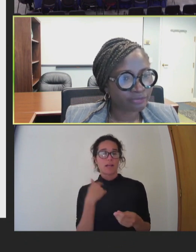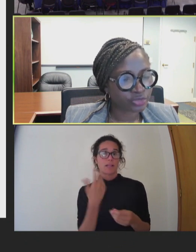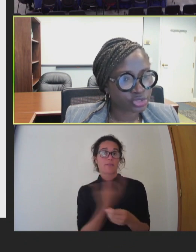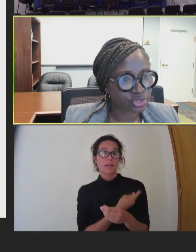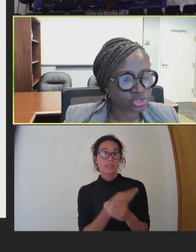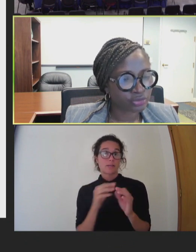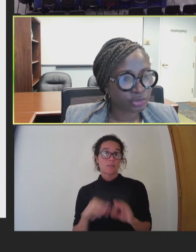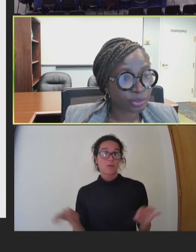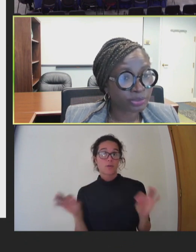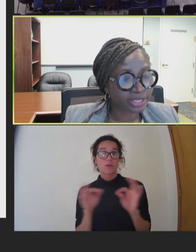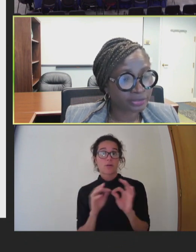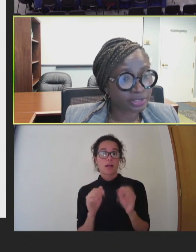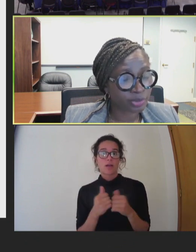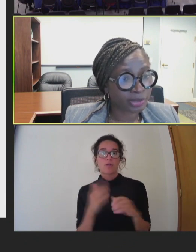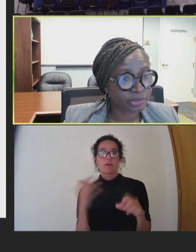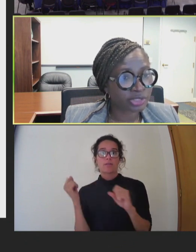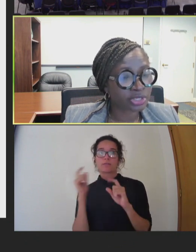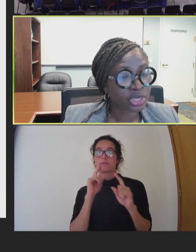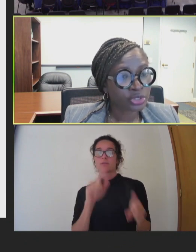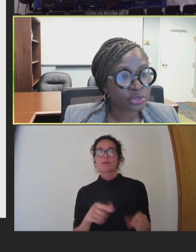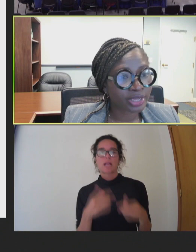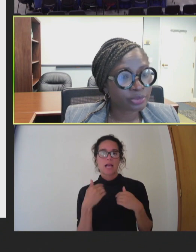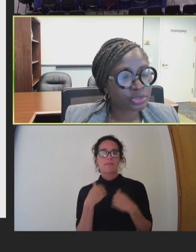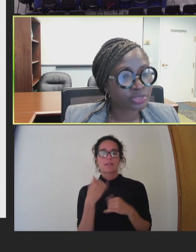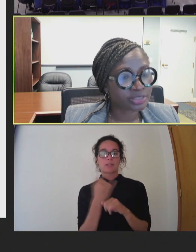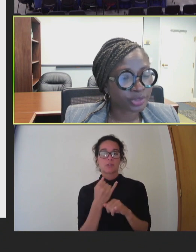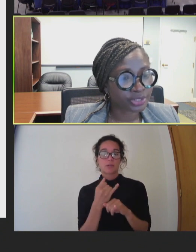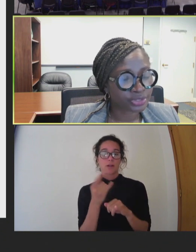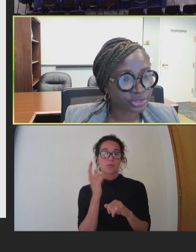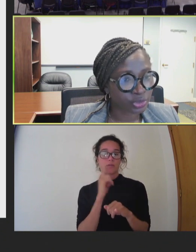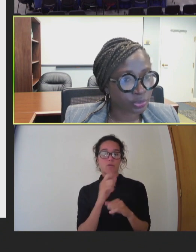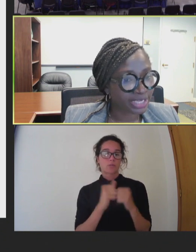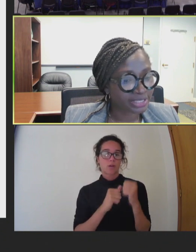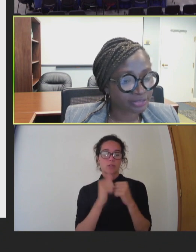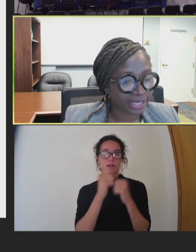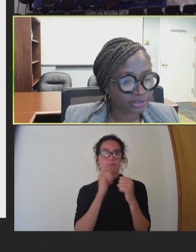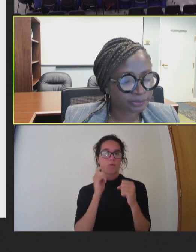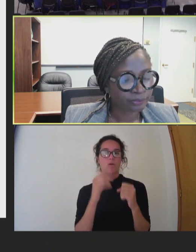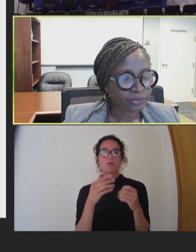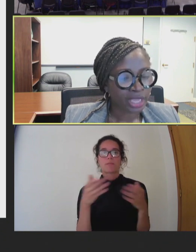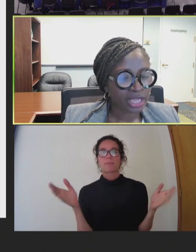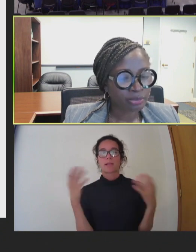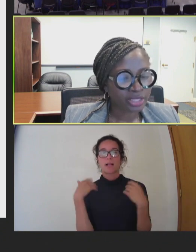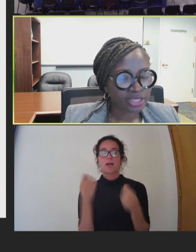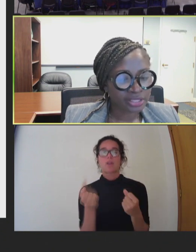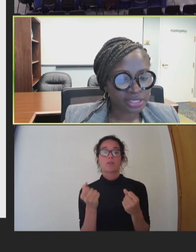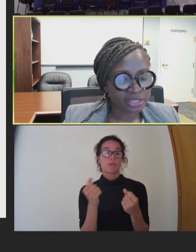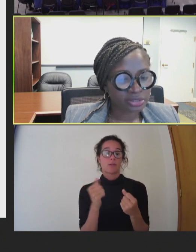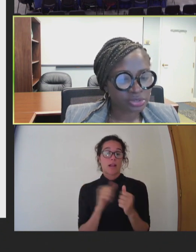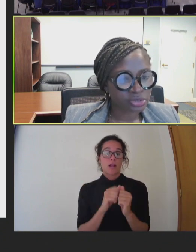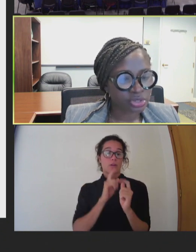infrastructure for public health departments to be able to respond in such a way is vital. This is --